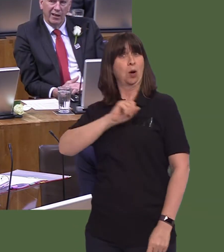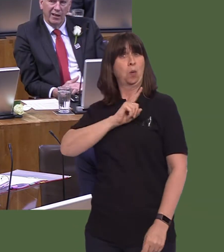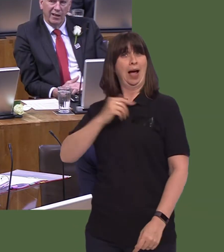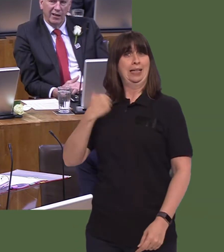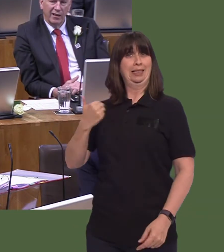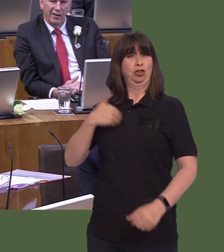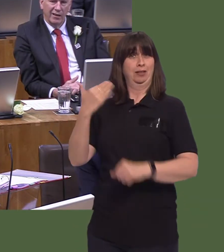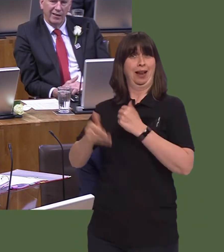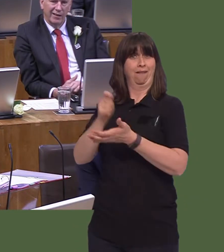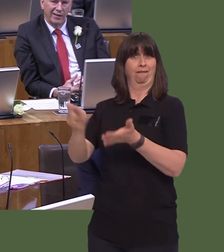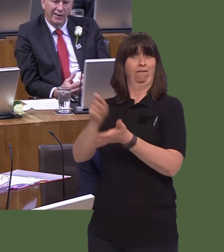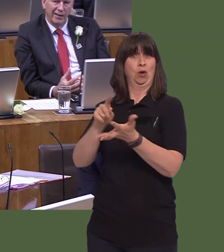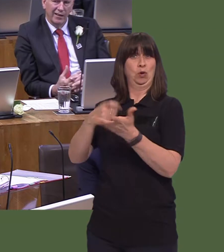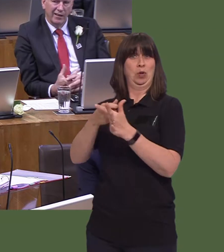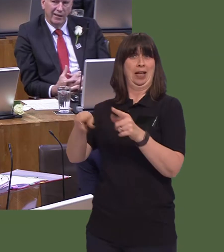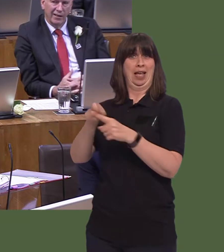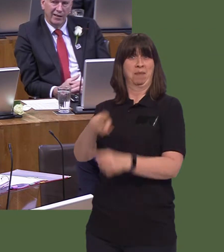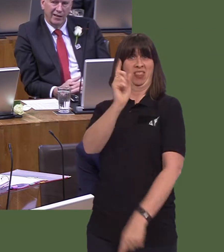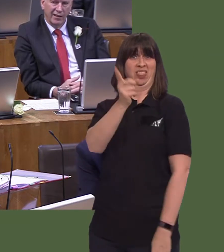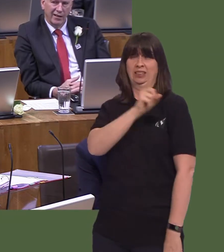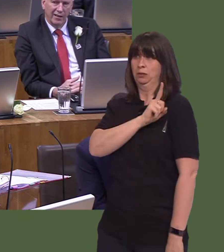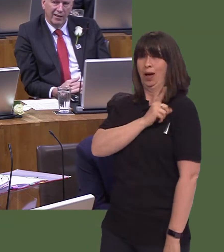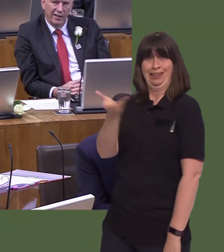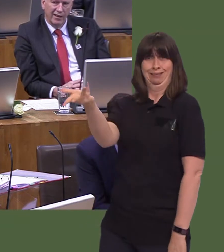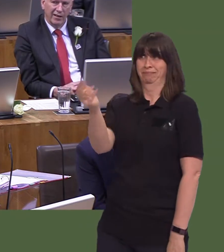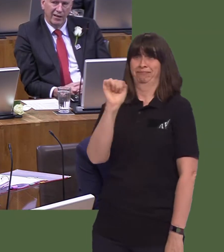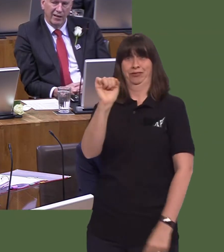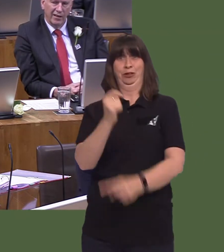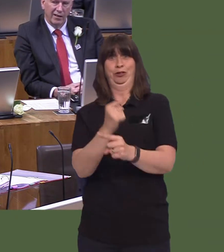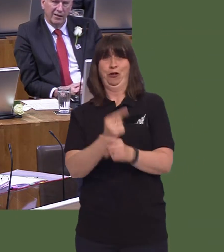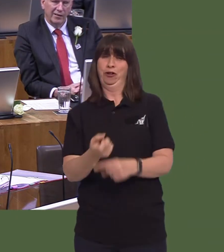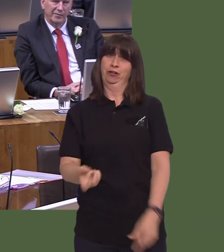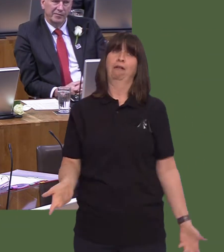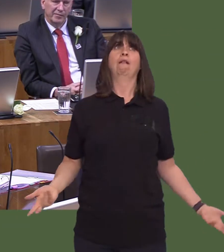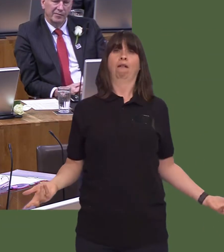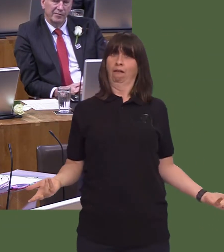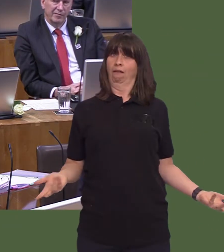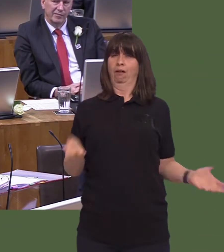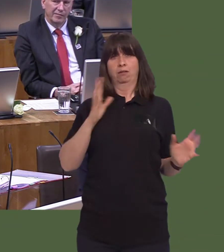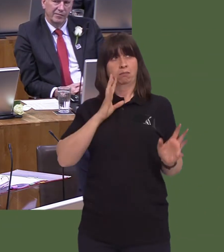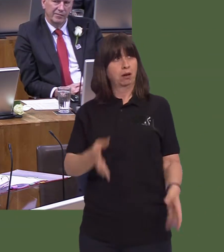heard. I do wonder, listening to the leader of UKIP, whether he regards, from his perspective,